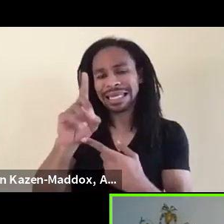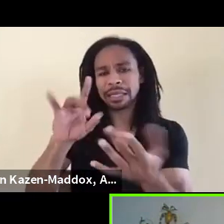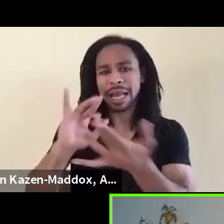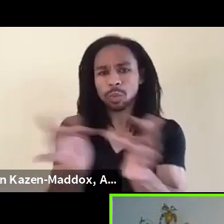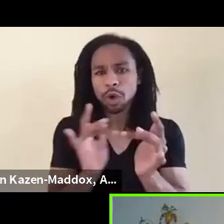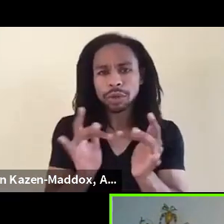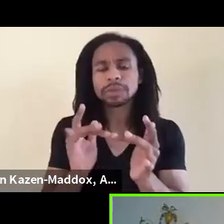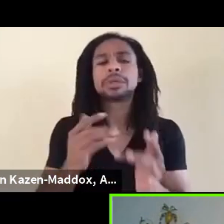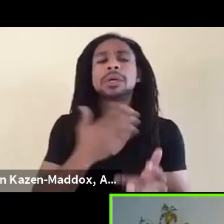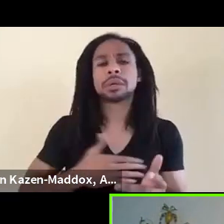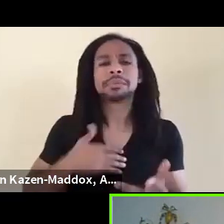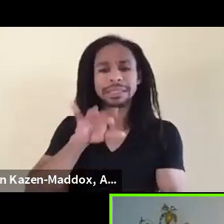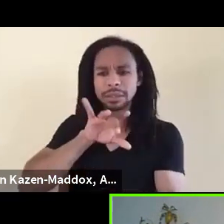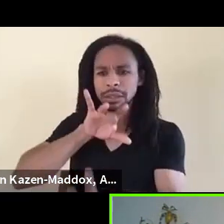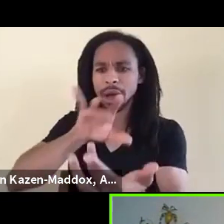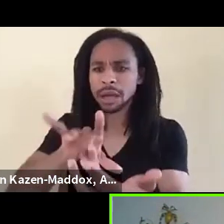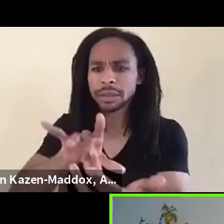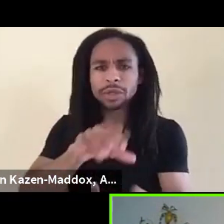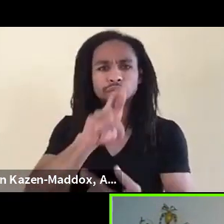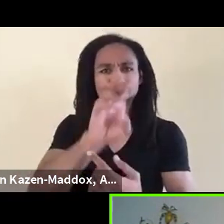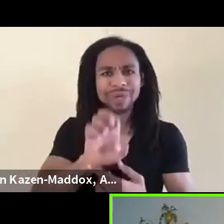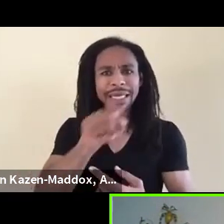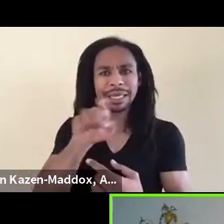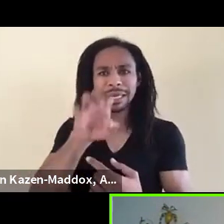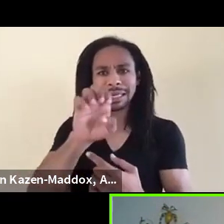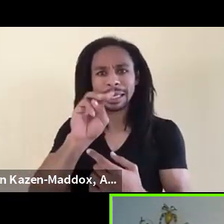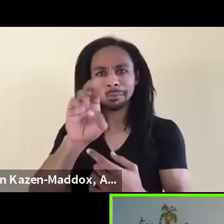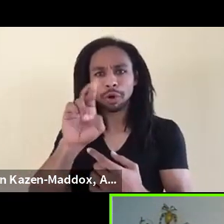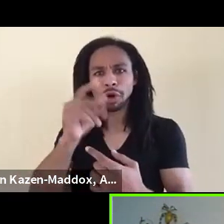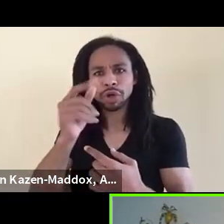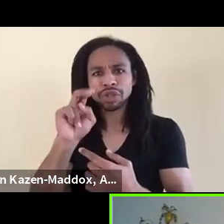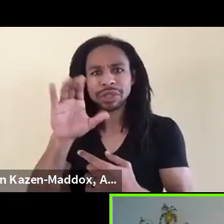re-emergence2020@tcg.org.